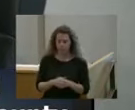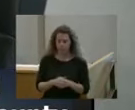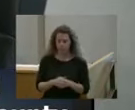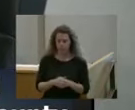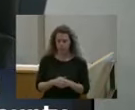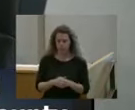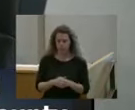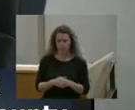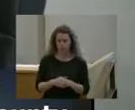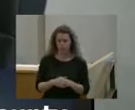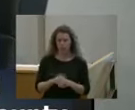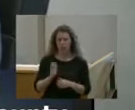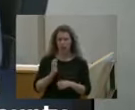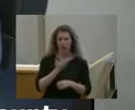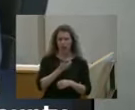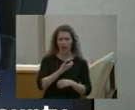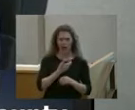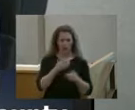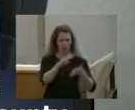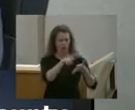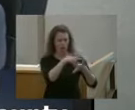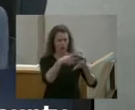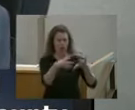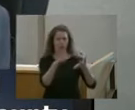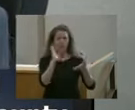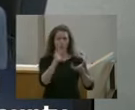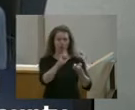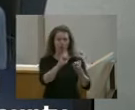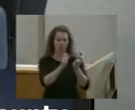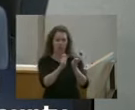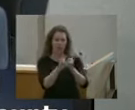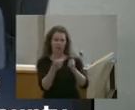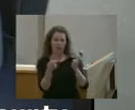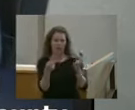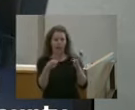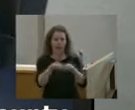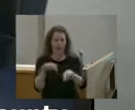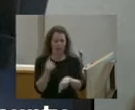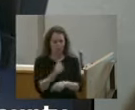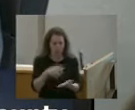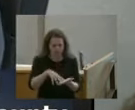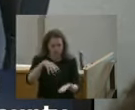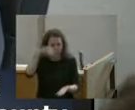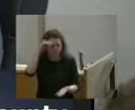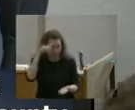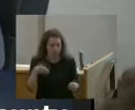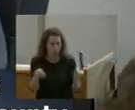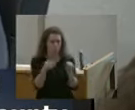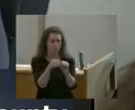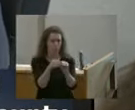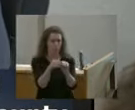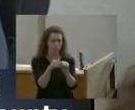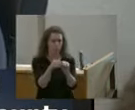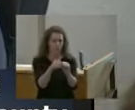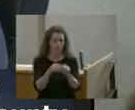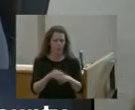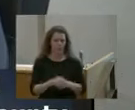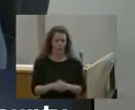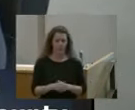and one other thing, you know, and we've already spoken to this a little bit, is that, you know, these models are based on what's happened in more urban areas and